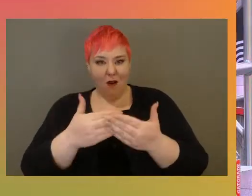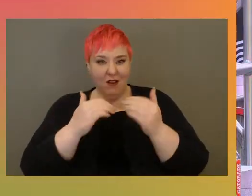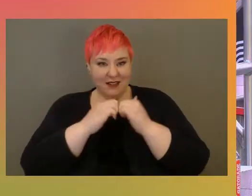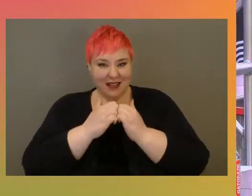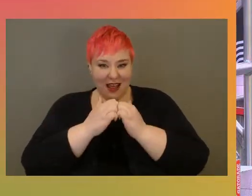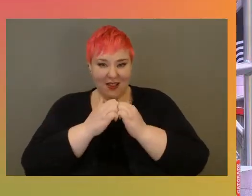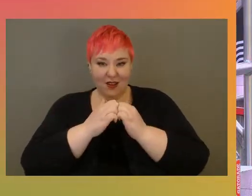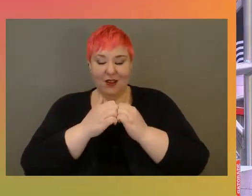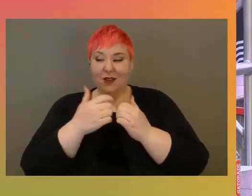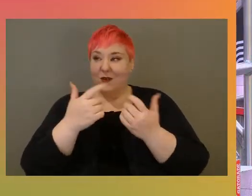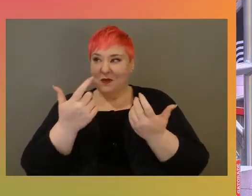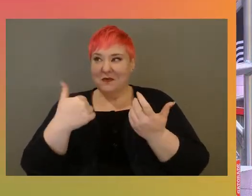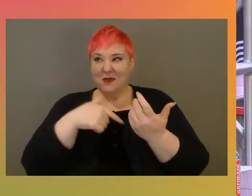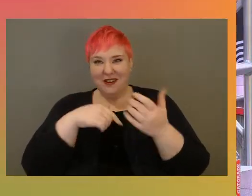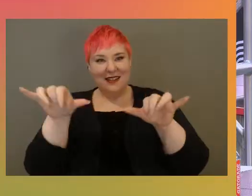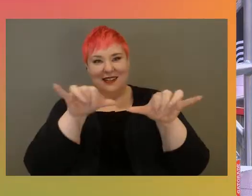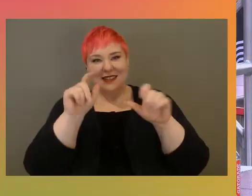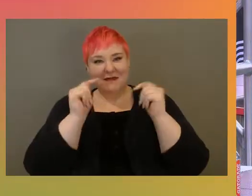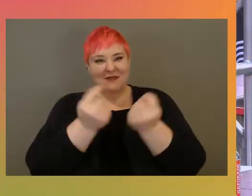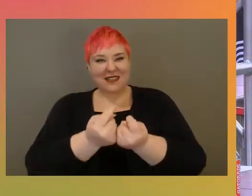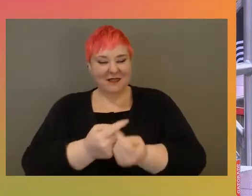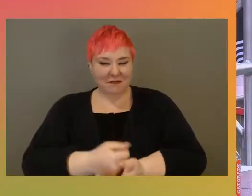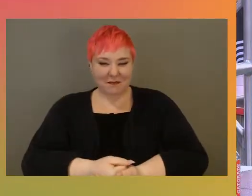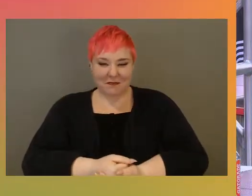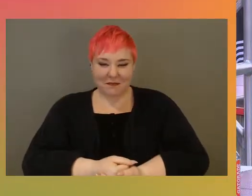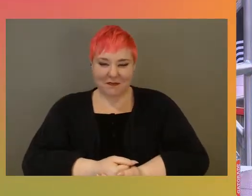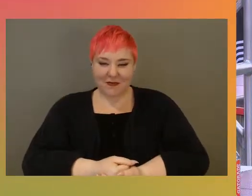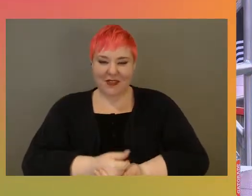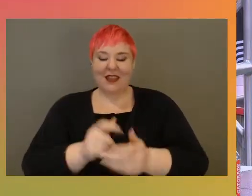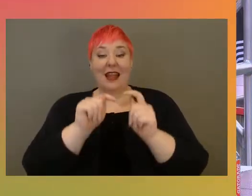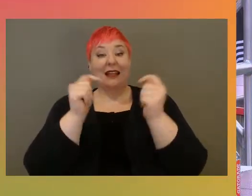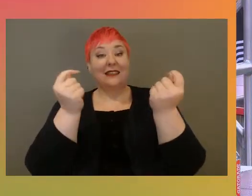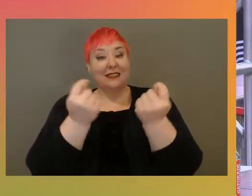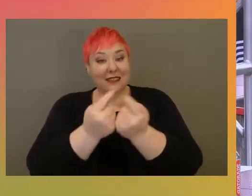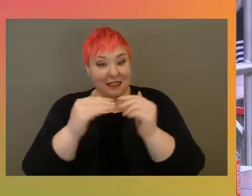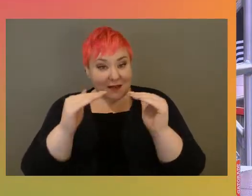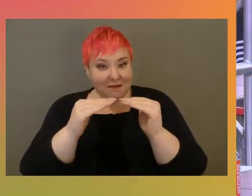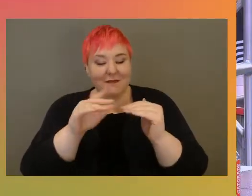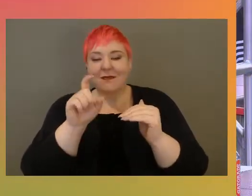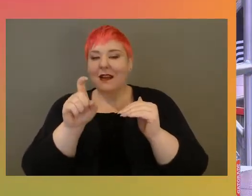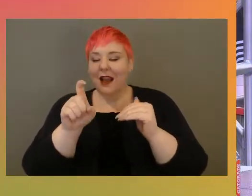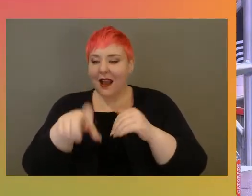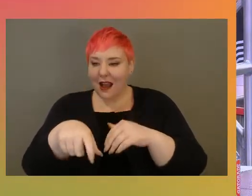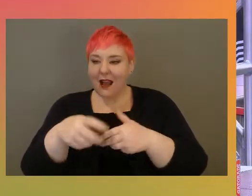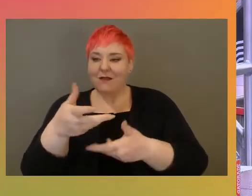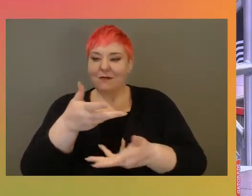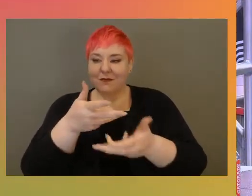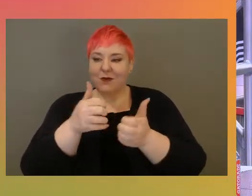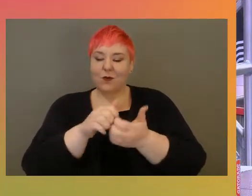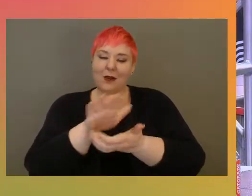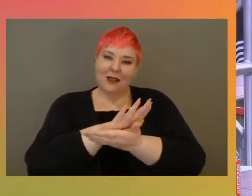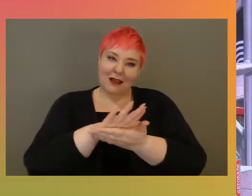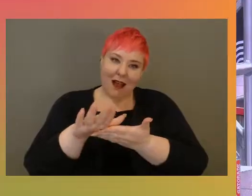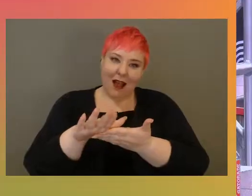WE REALIZE THAT WE ARE UNDERNEATH IT ALL WHEN IT COMES